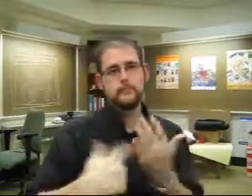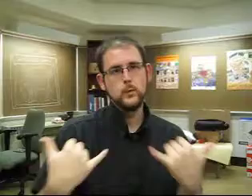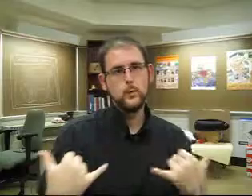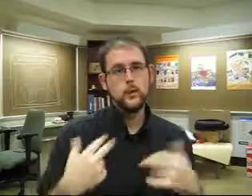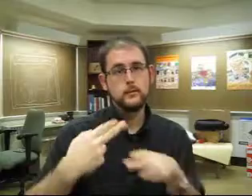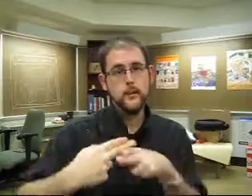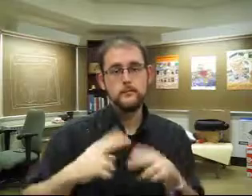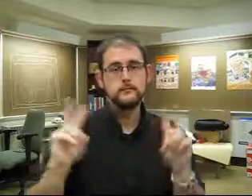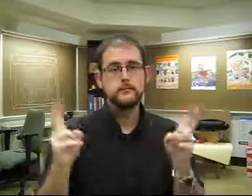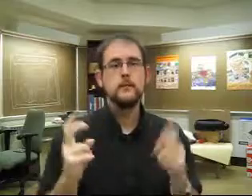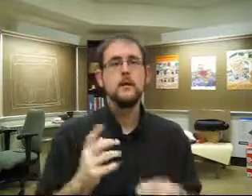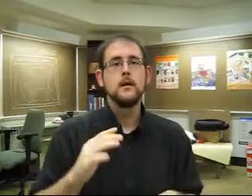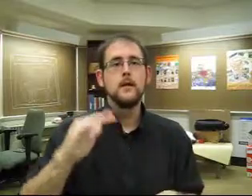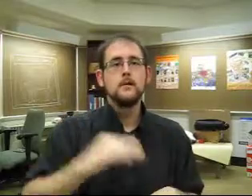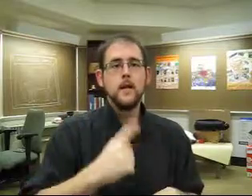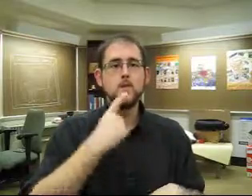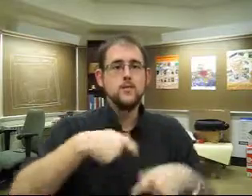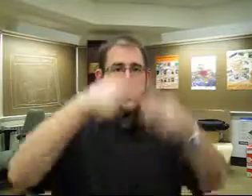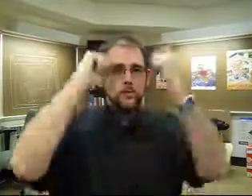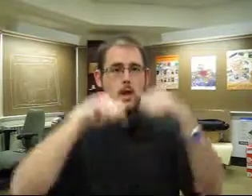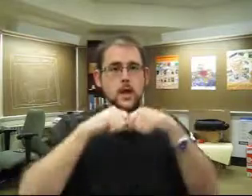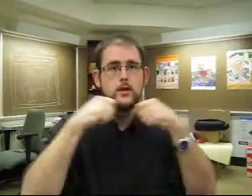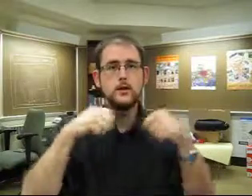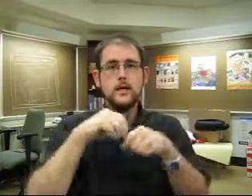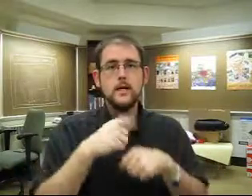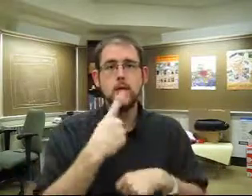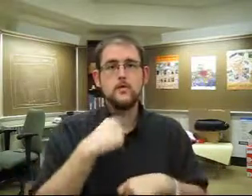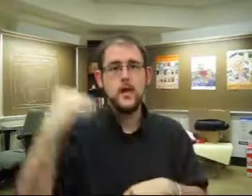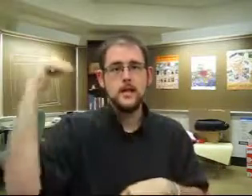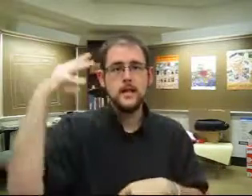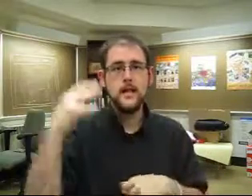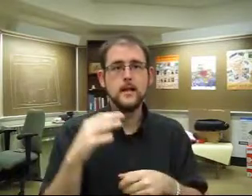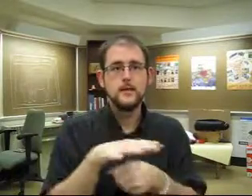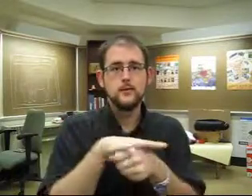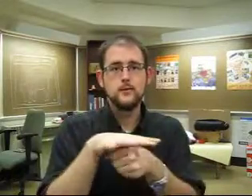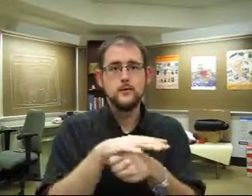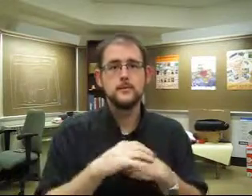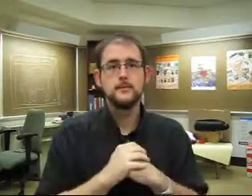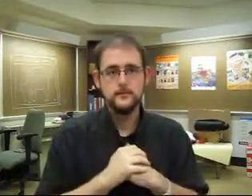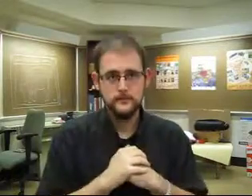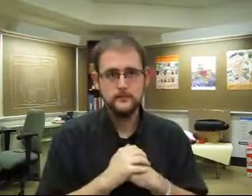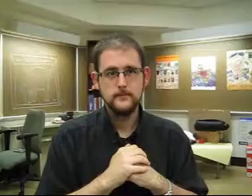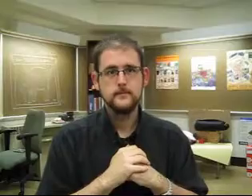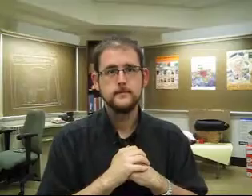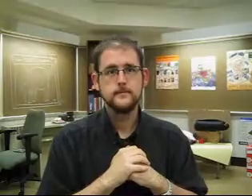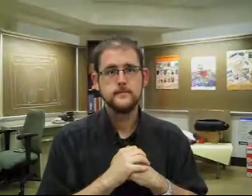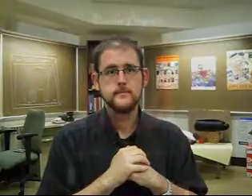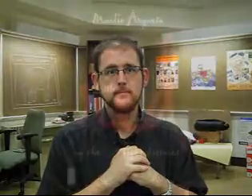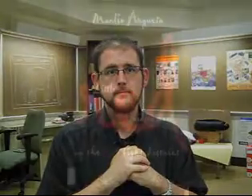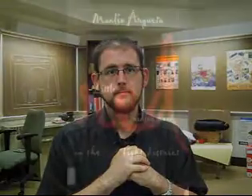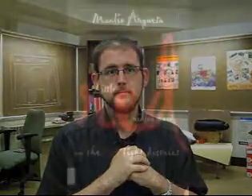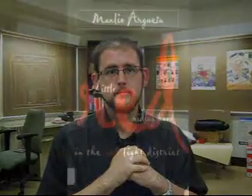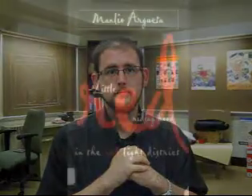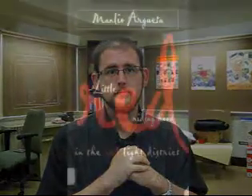The third book, which I'll discuss today, is Little Red Riding Hood in the Red Light District.